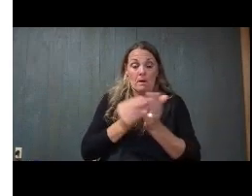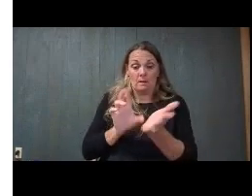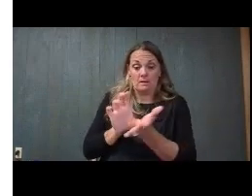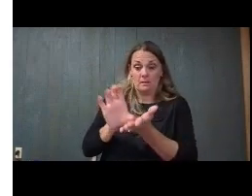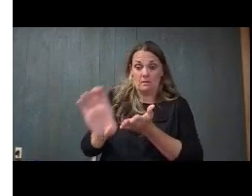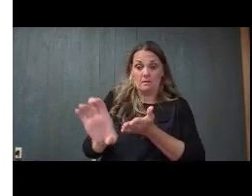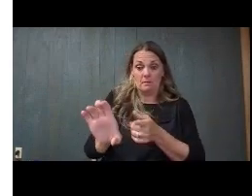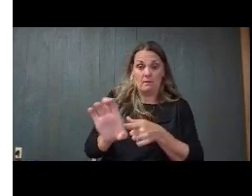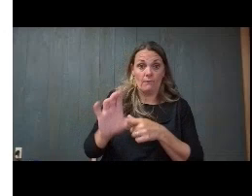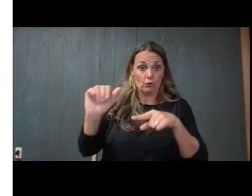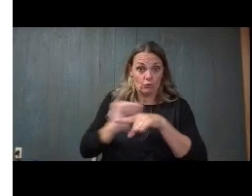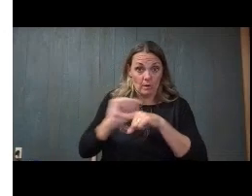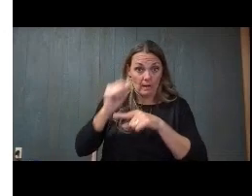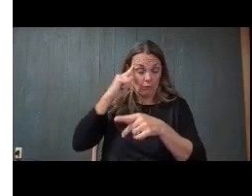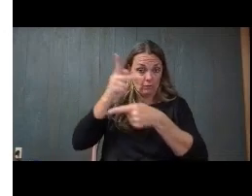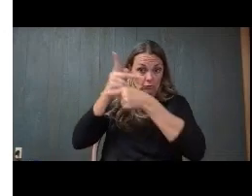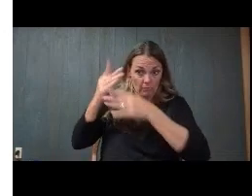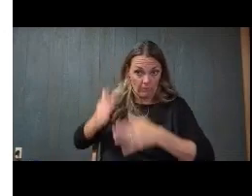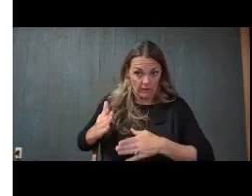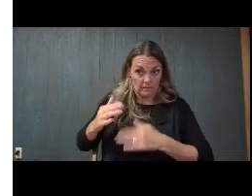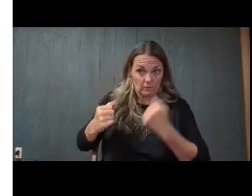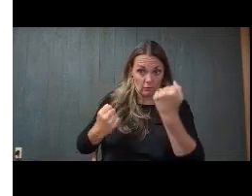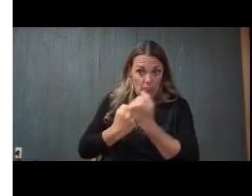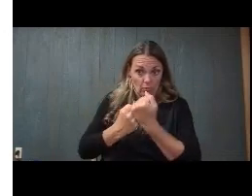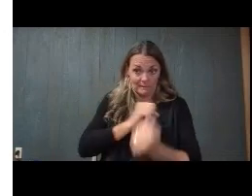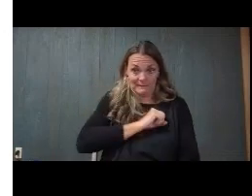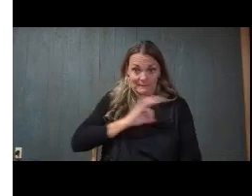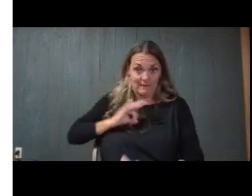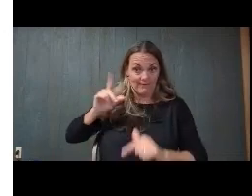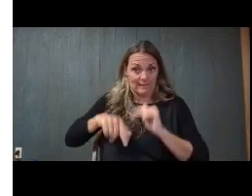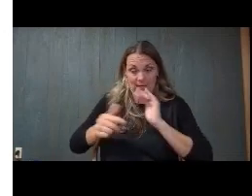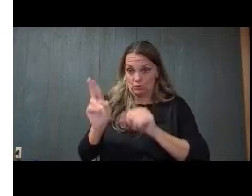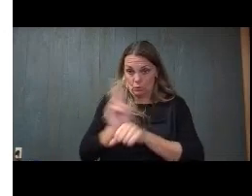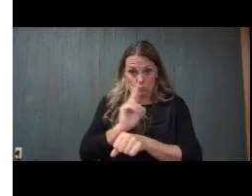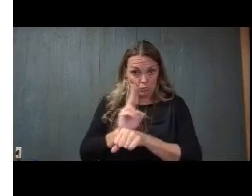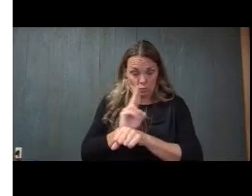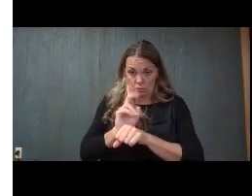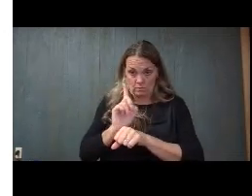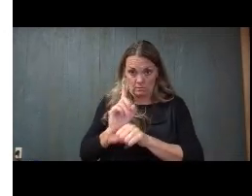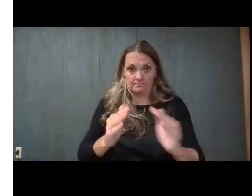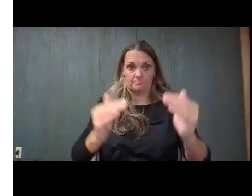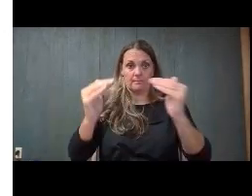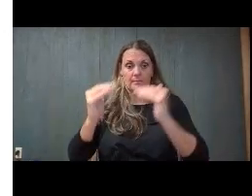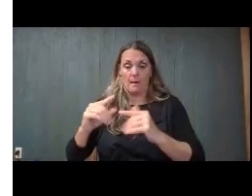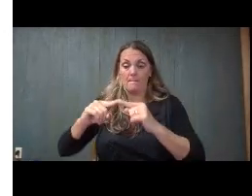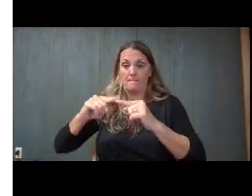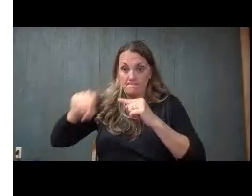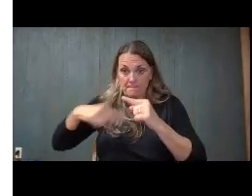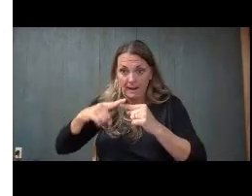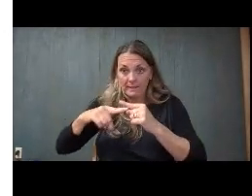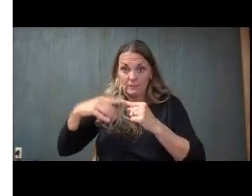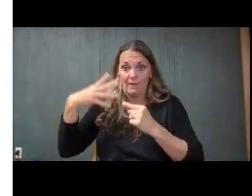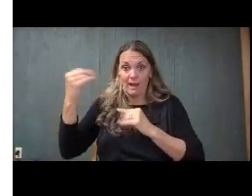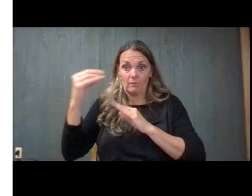for supervisory and support staff. Mileage out of state training